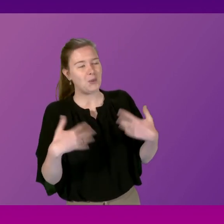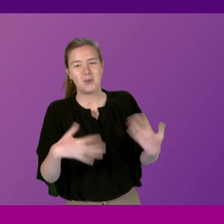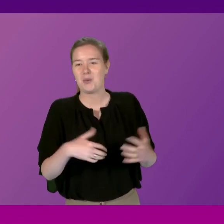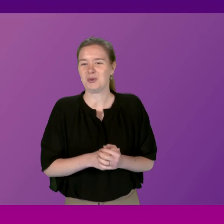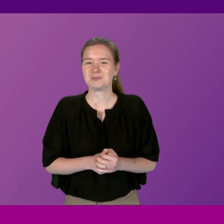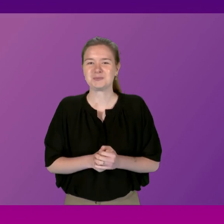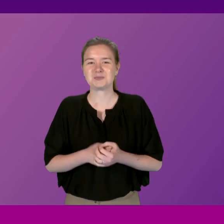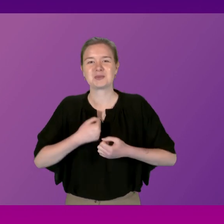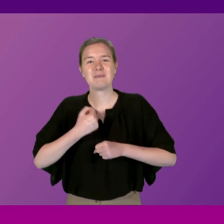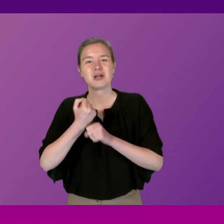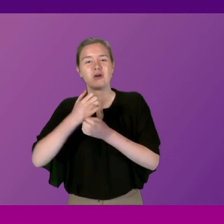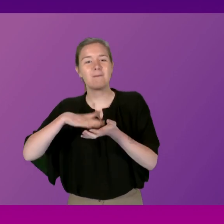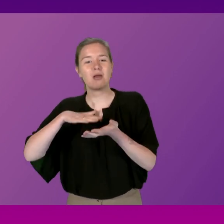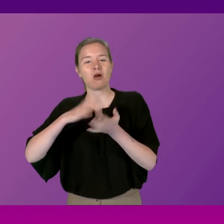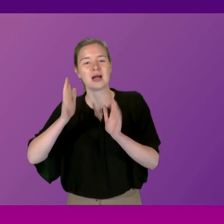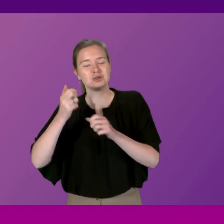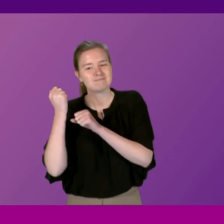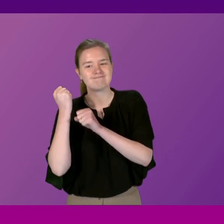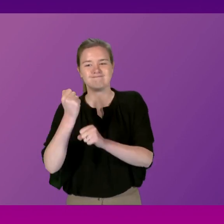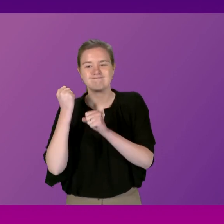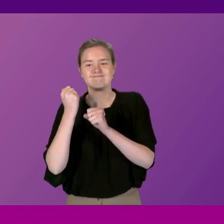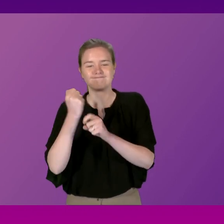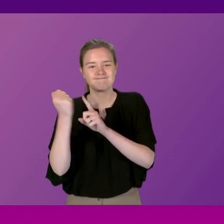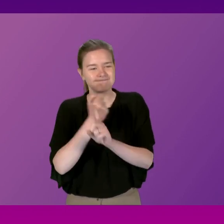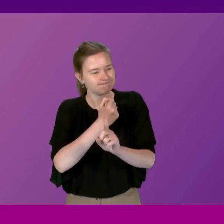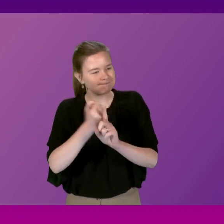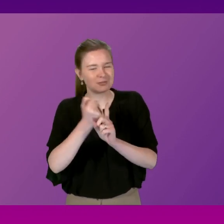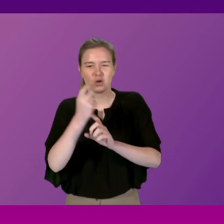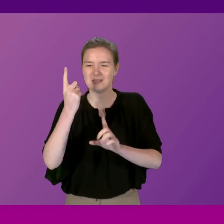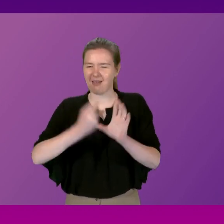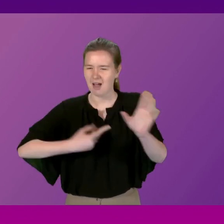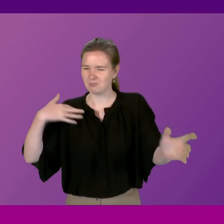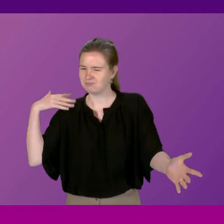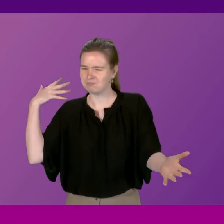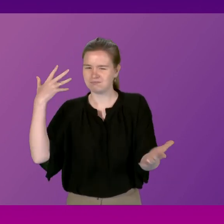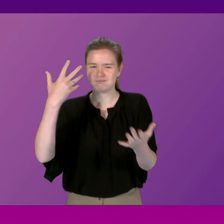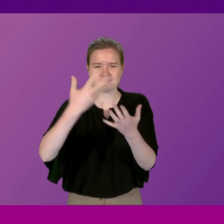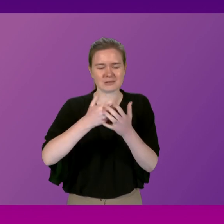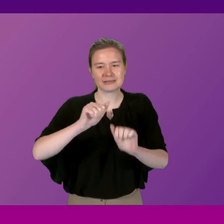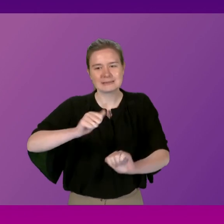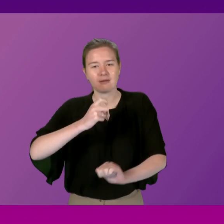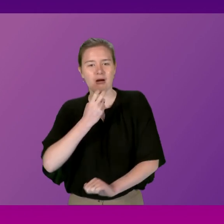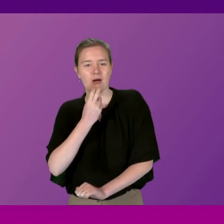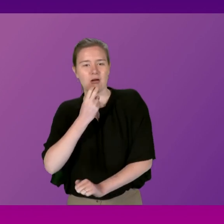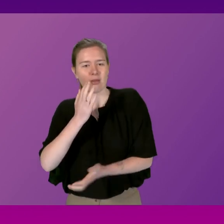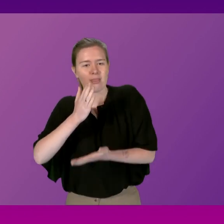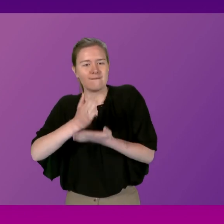My grandmother had to fight tooth and nail over decades to give my uncle the very objectives